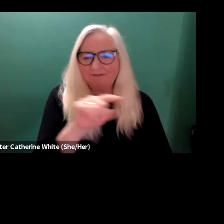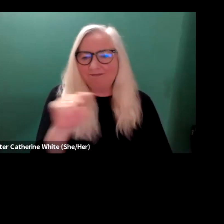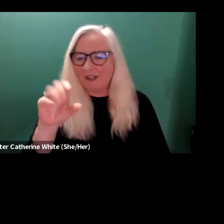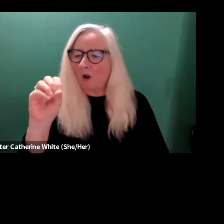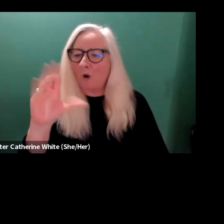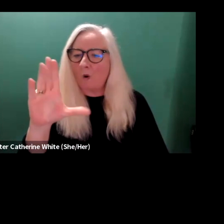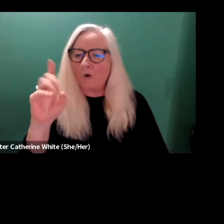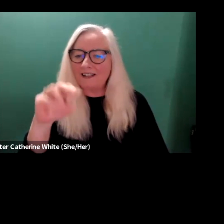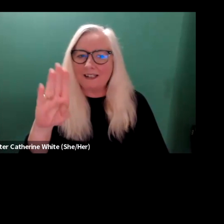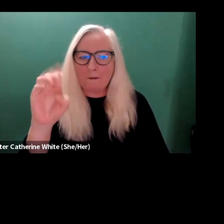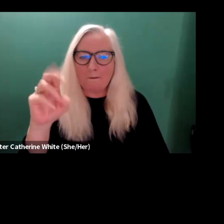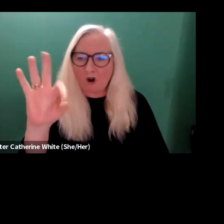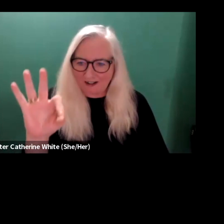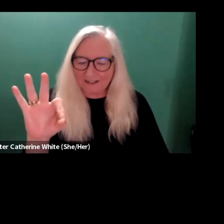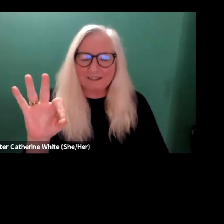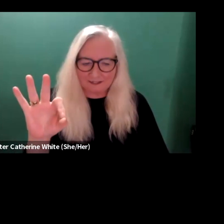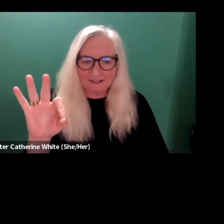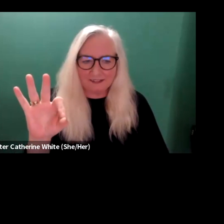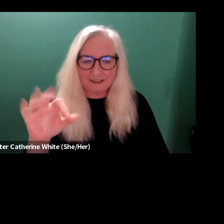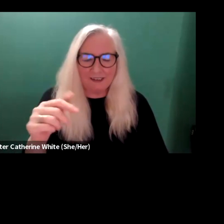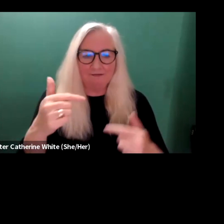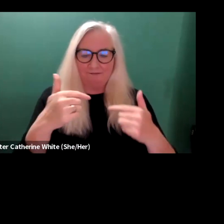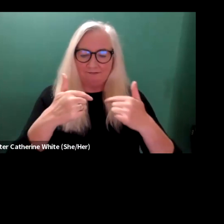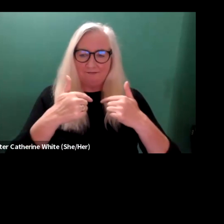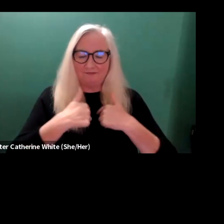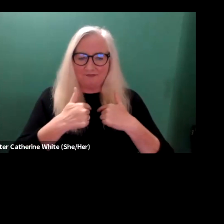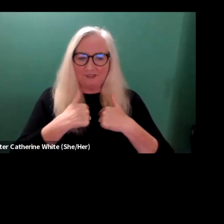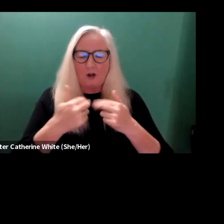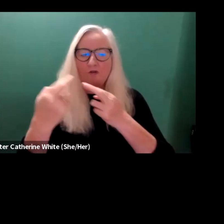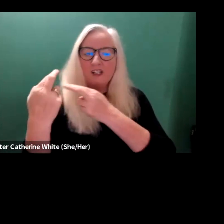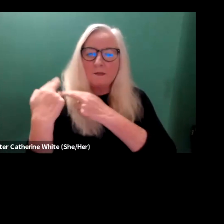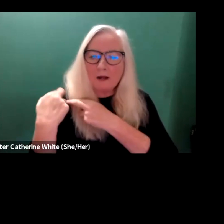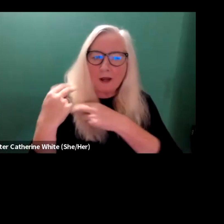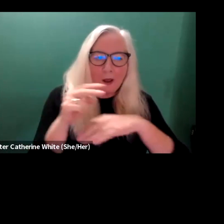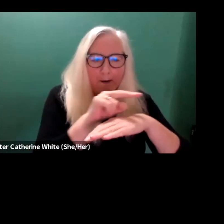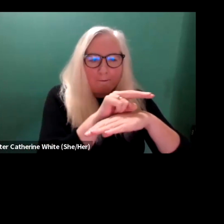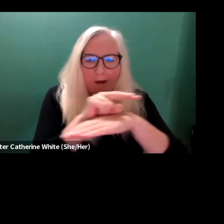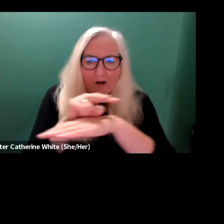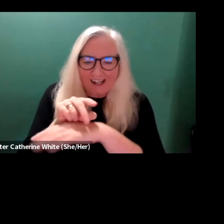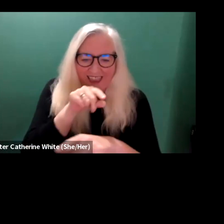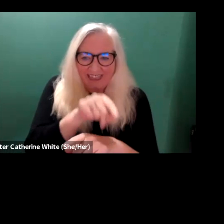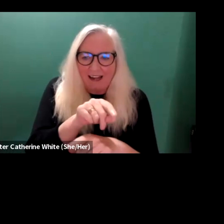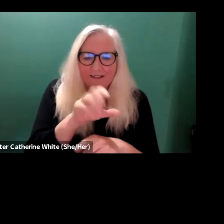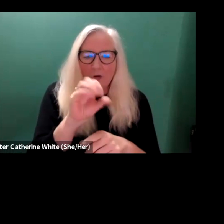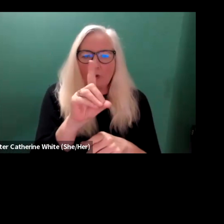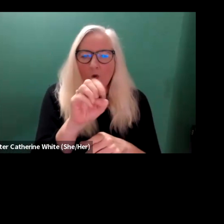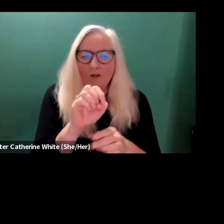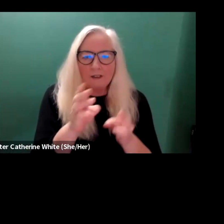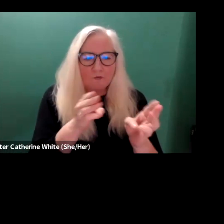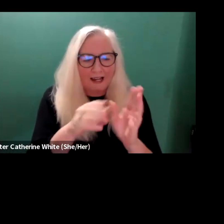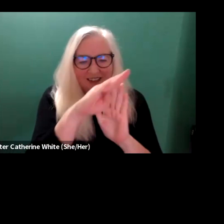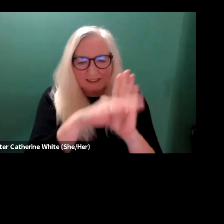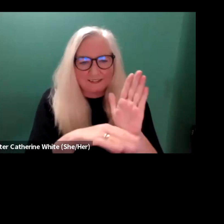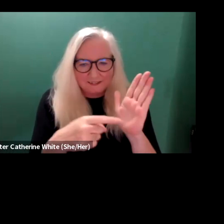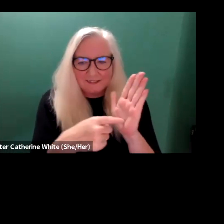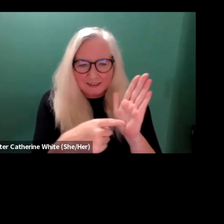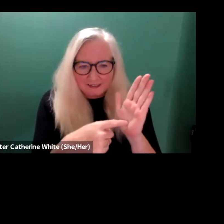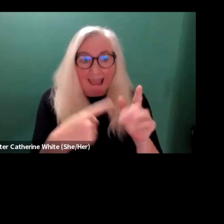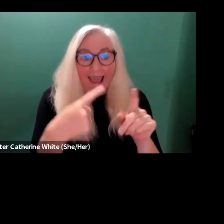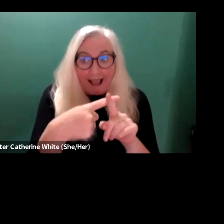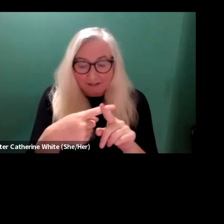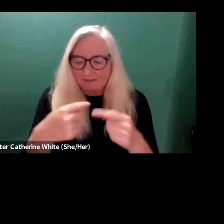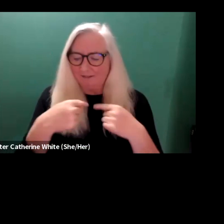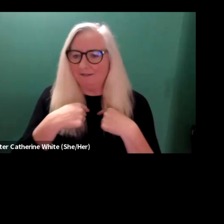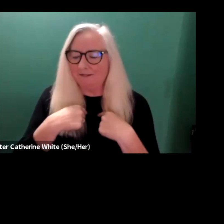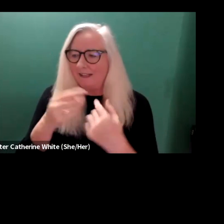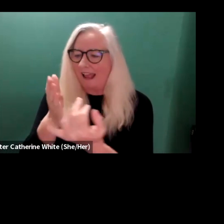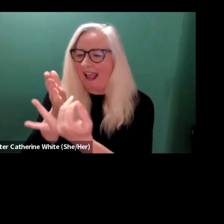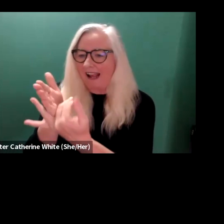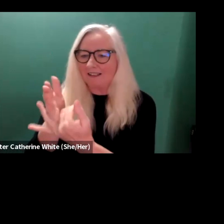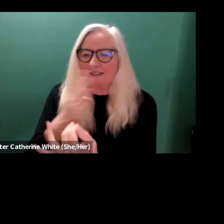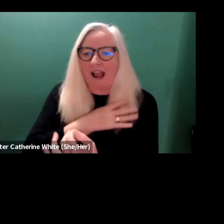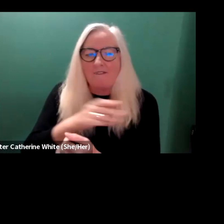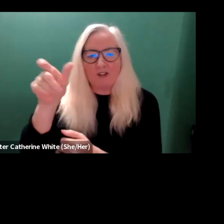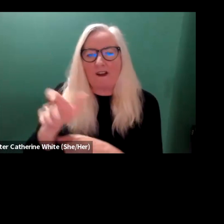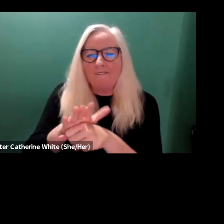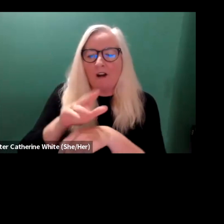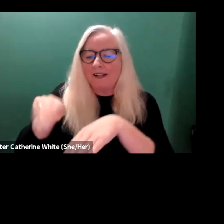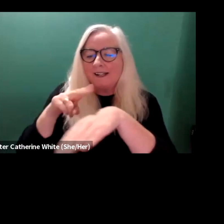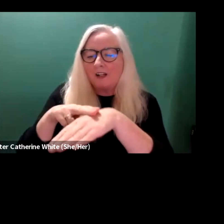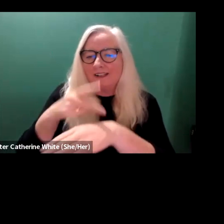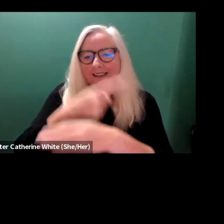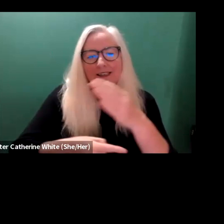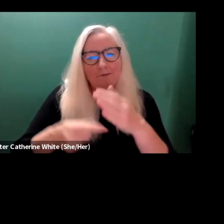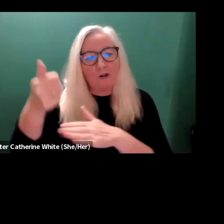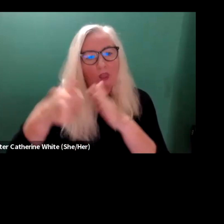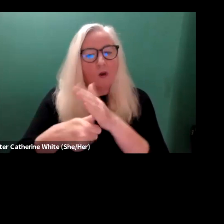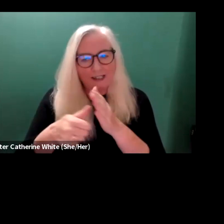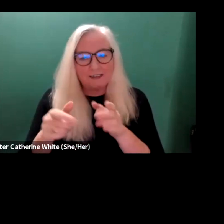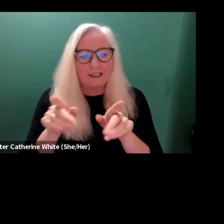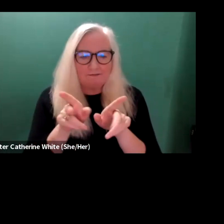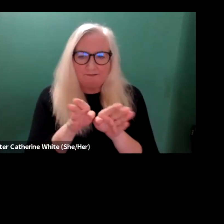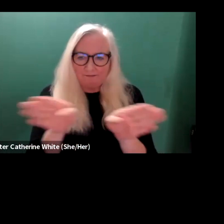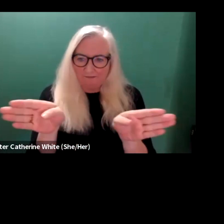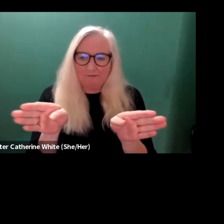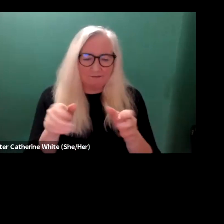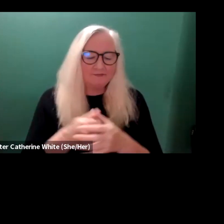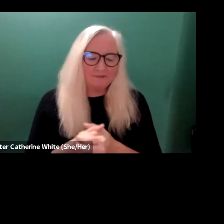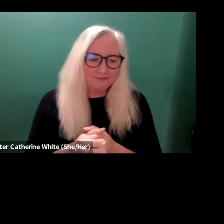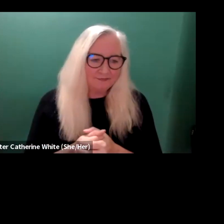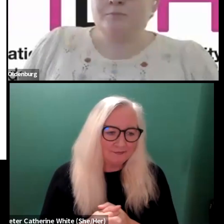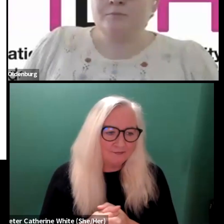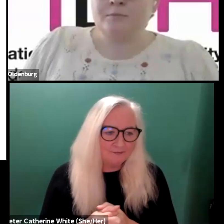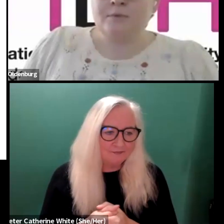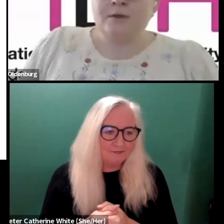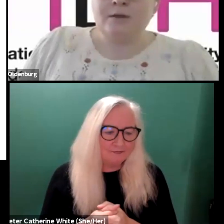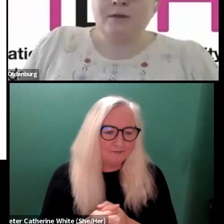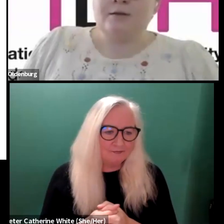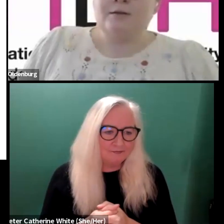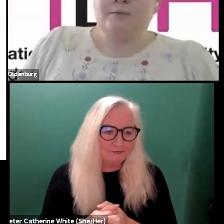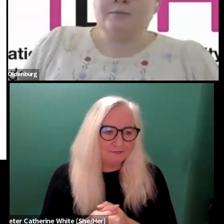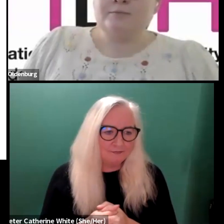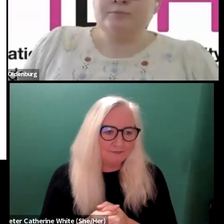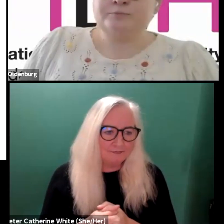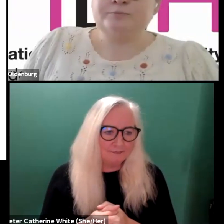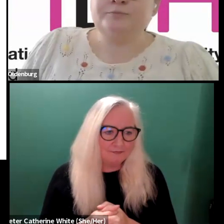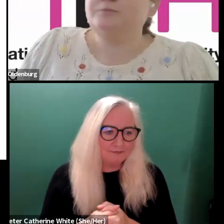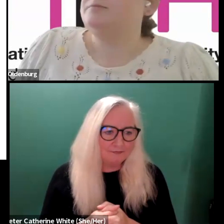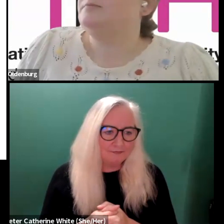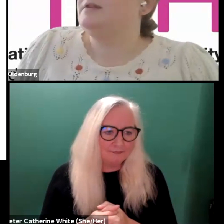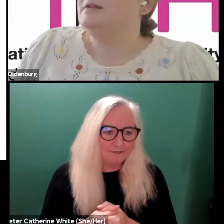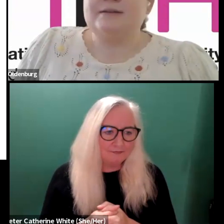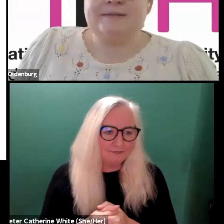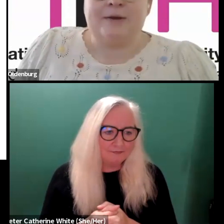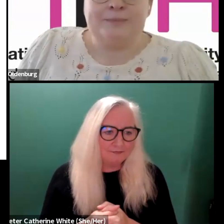And I am responsible for monitoring this code of practice. And I am also the access officer for the National Disability Authority.